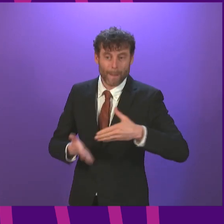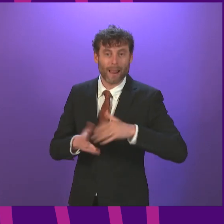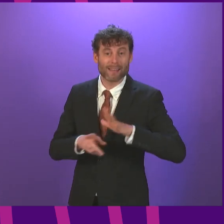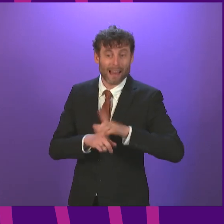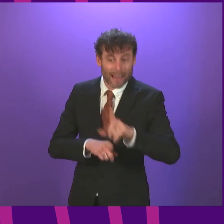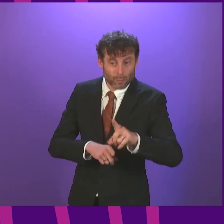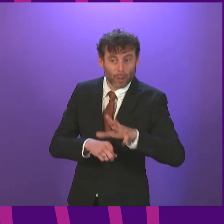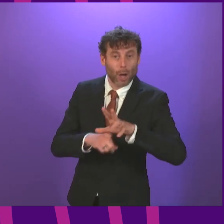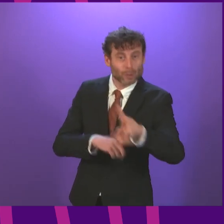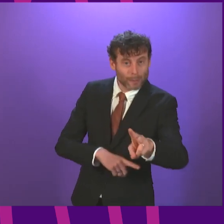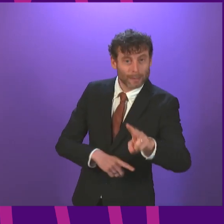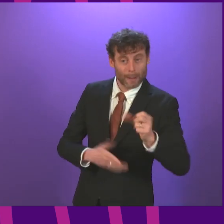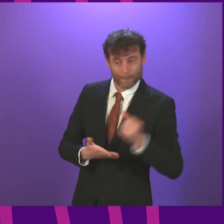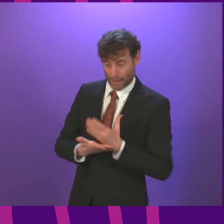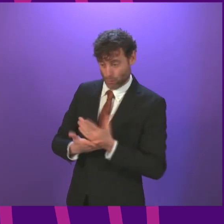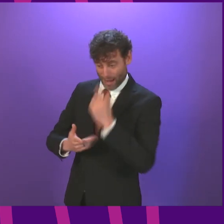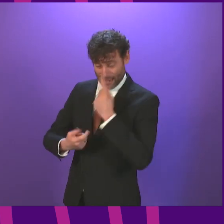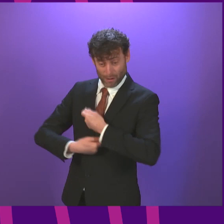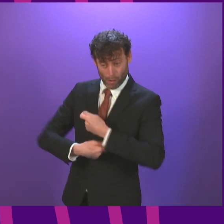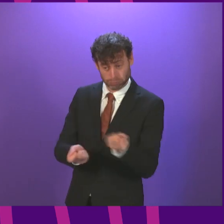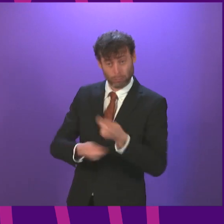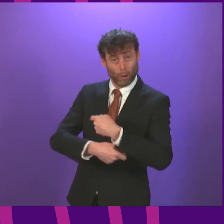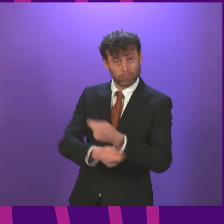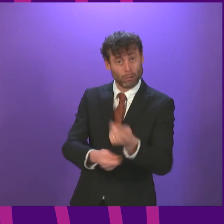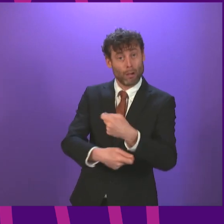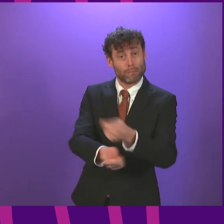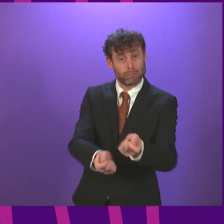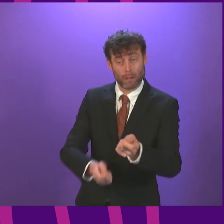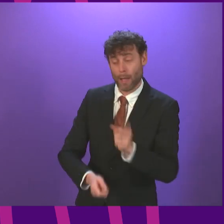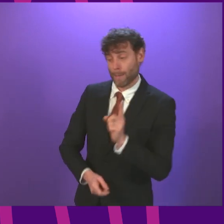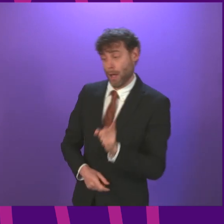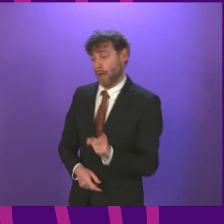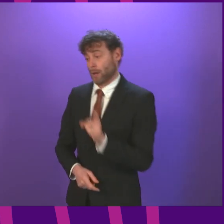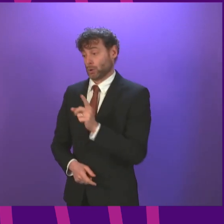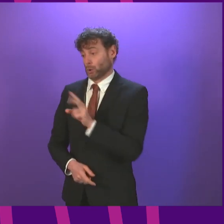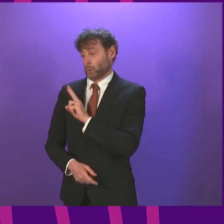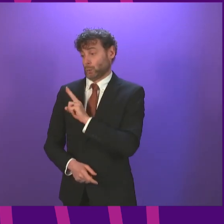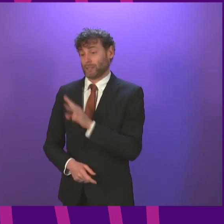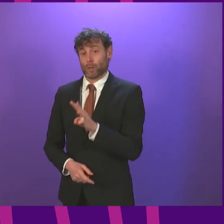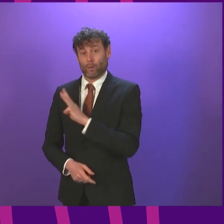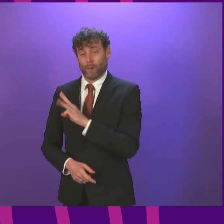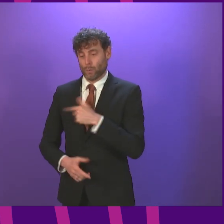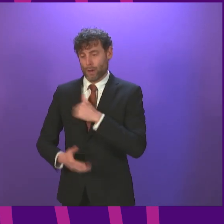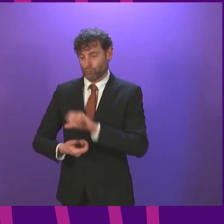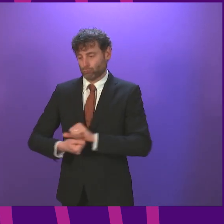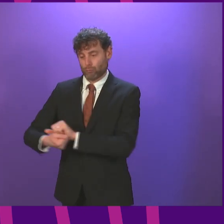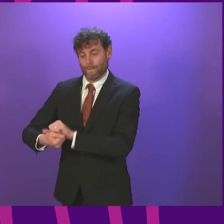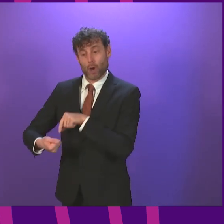the past few weeks, we have also had to reserve a proportion of the supplies for second doses,